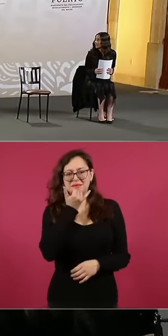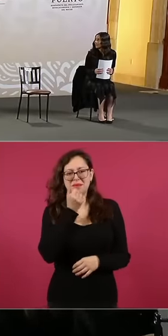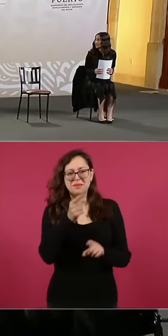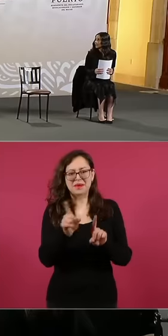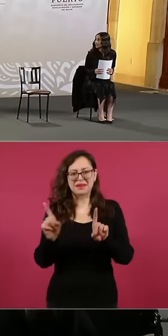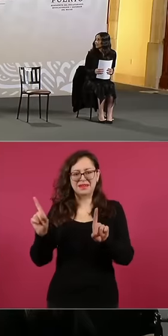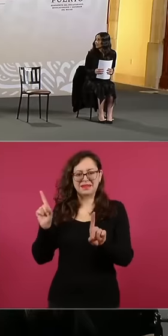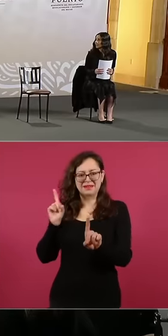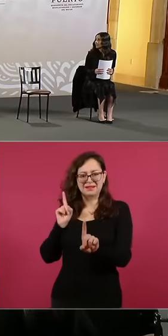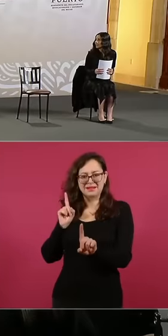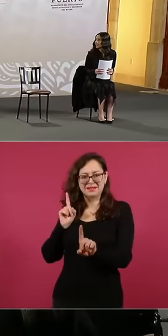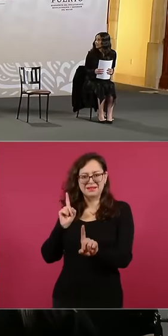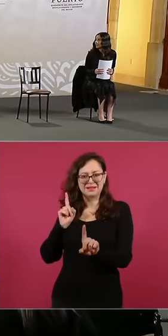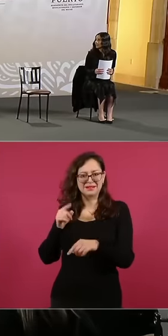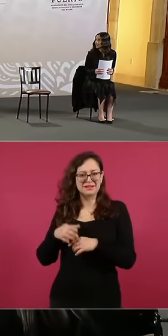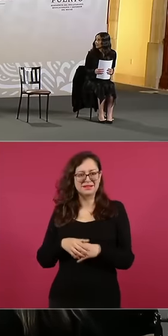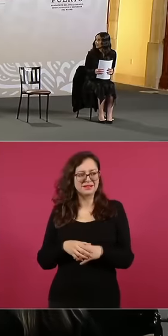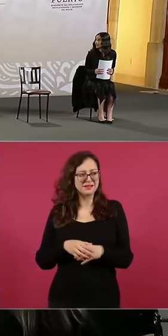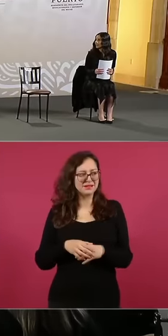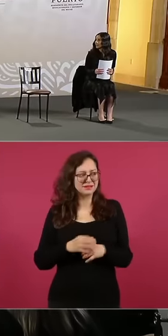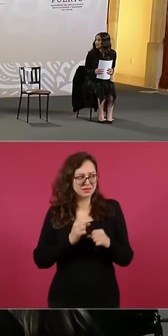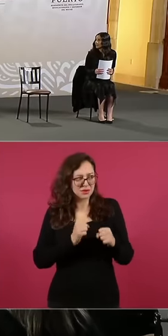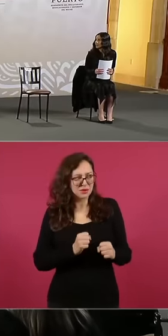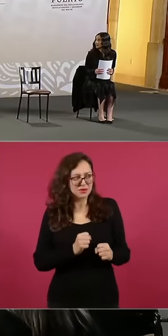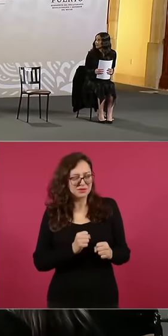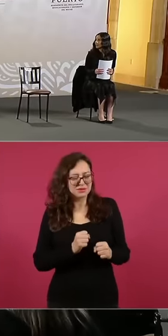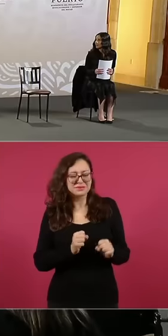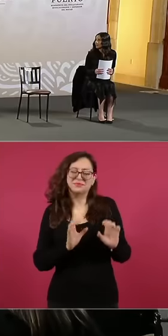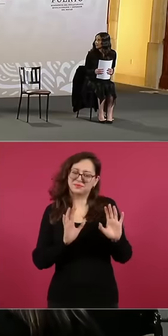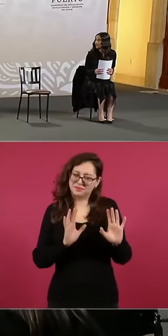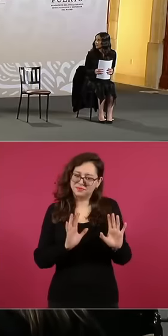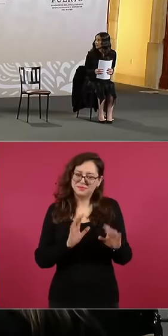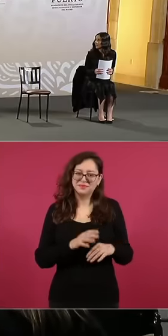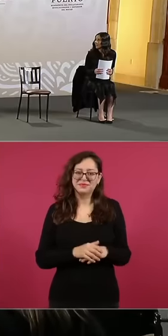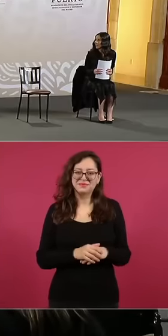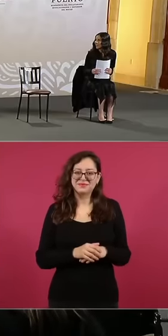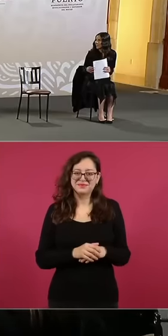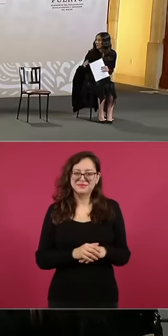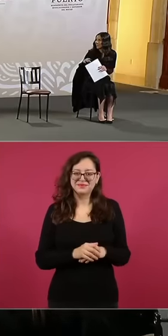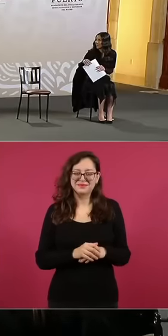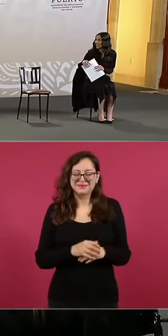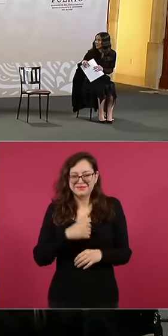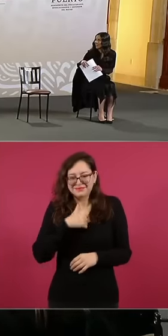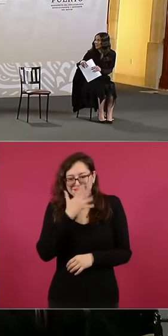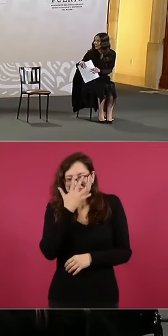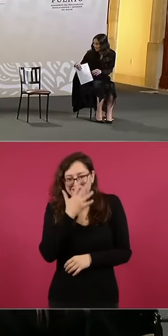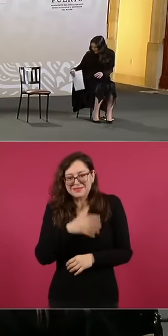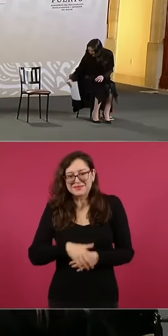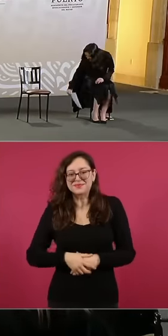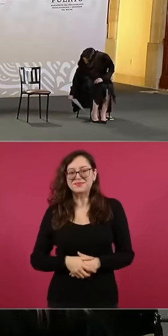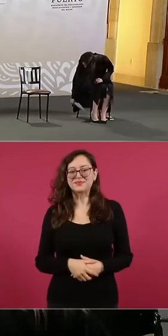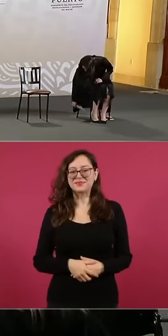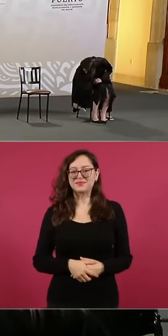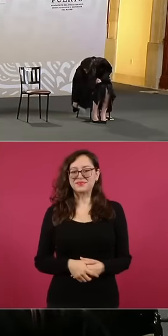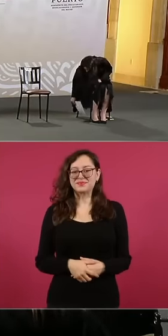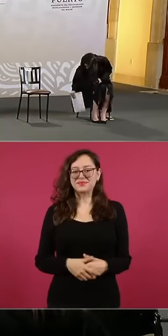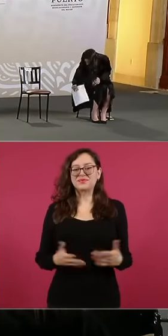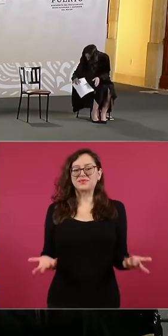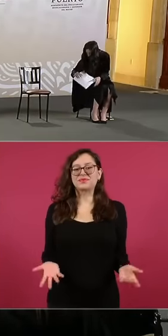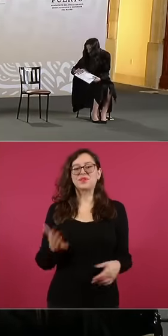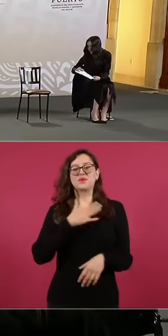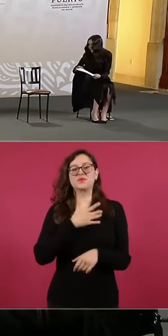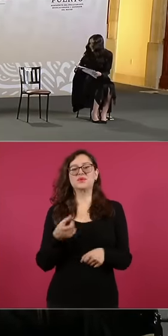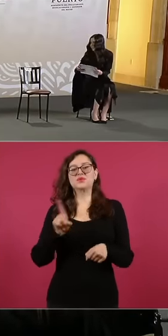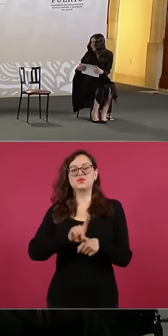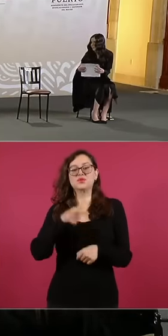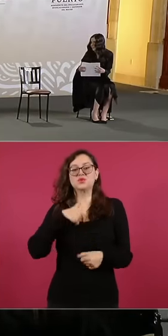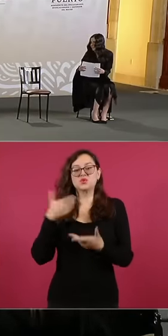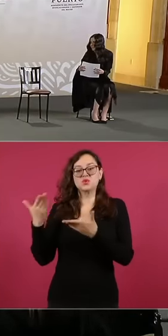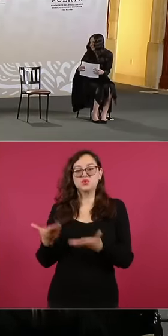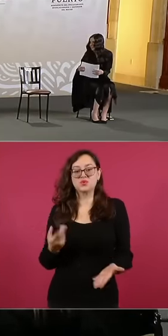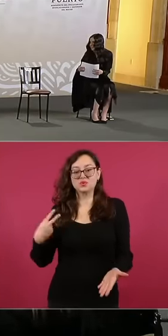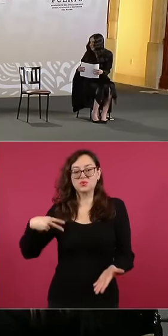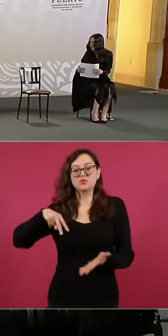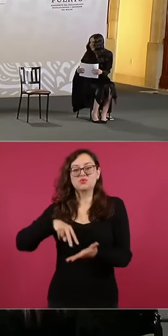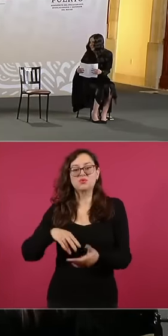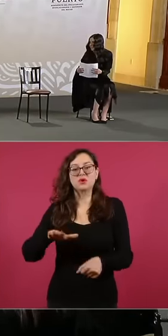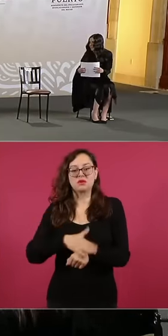very good morning. Hey, my presence here is due to a invitation from my president who